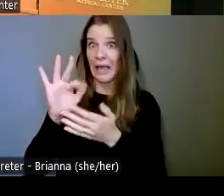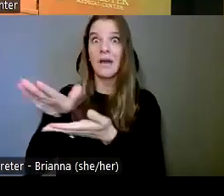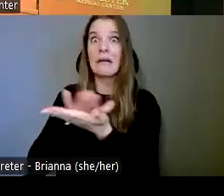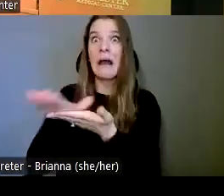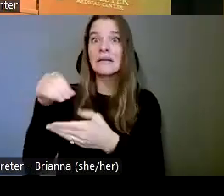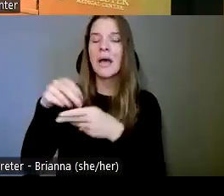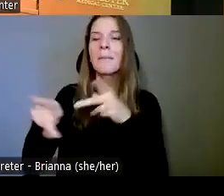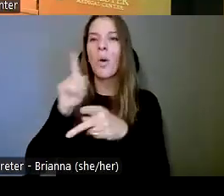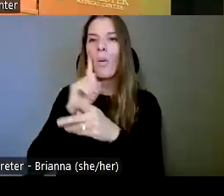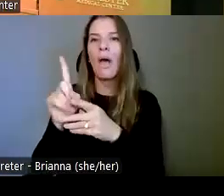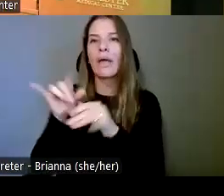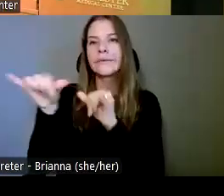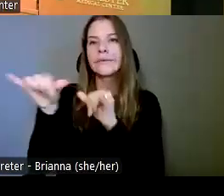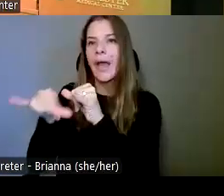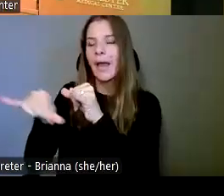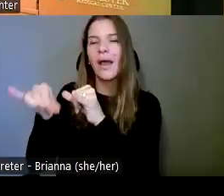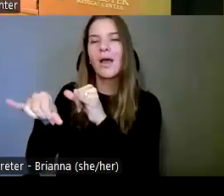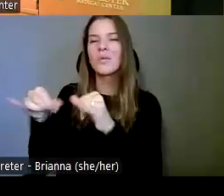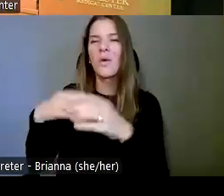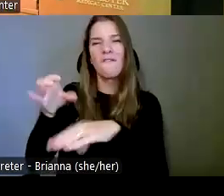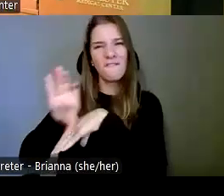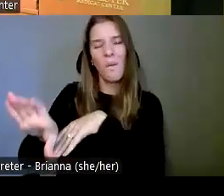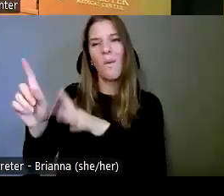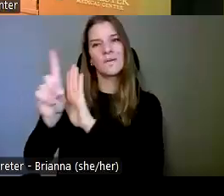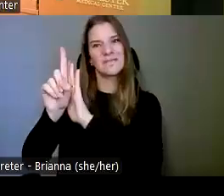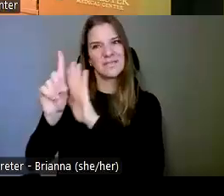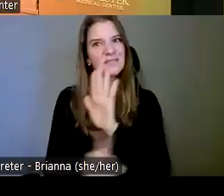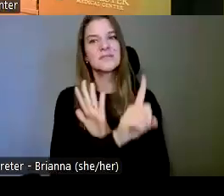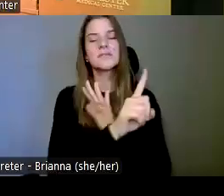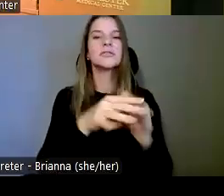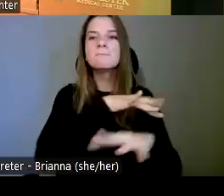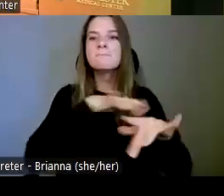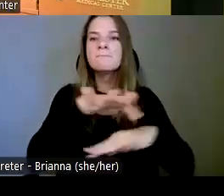to force students out into relationship and into community. We did that. We would been unsuccessful